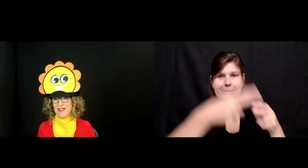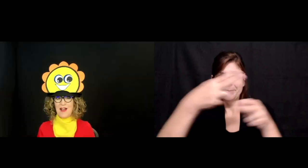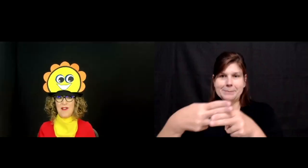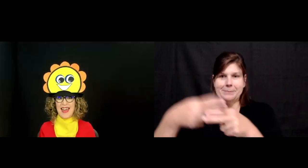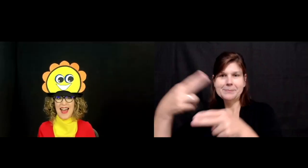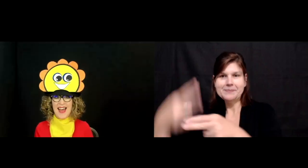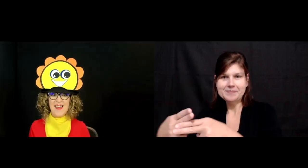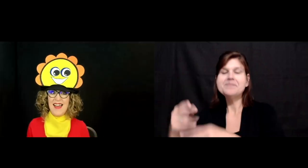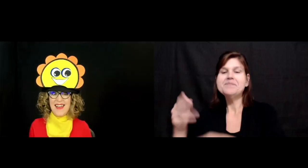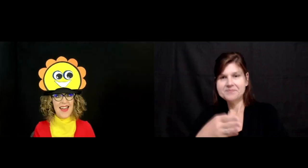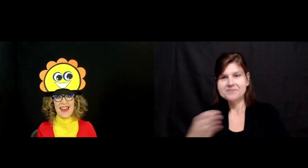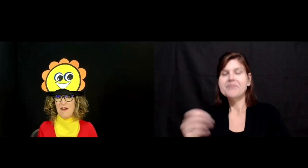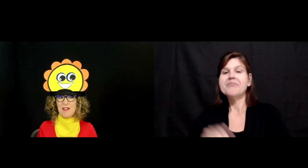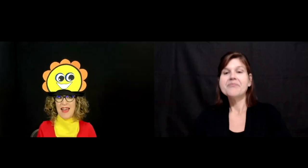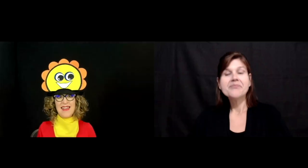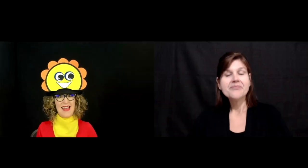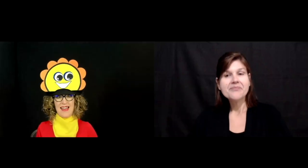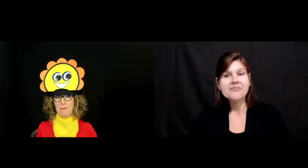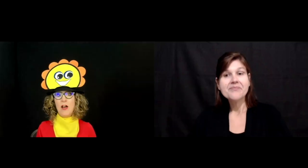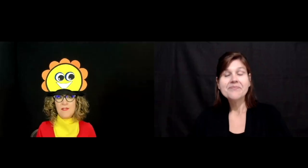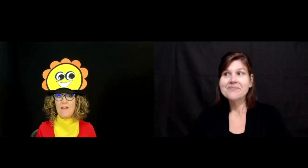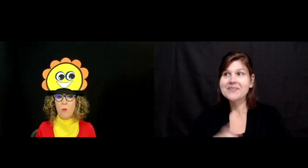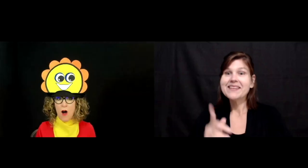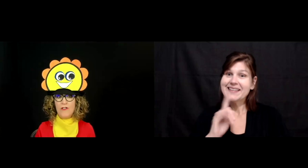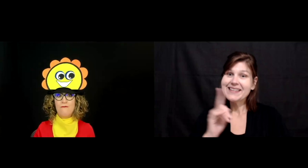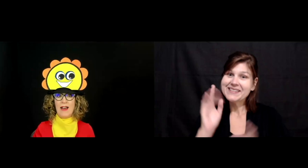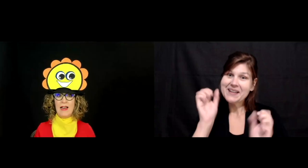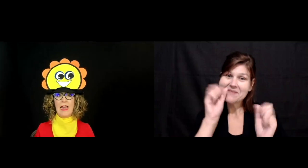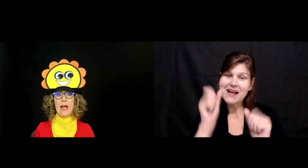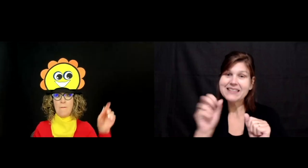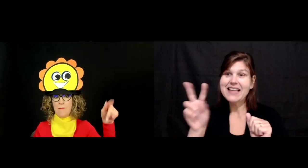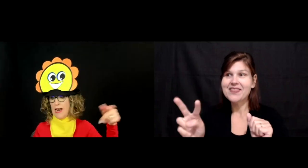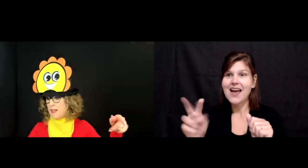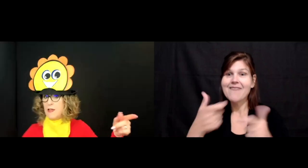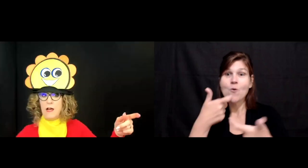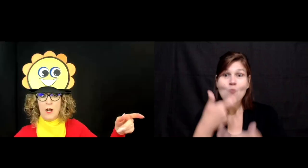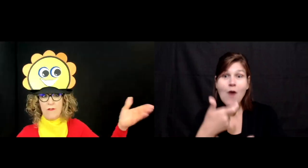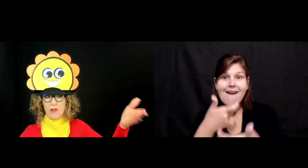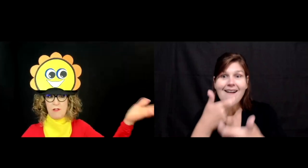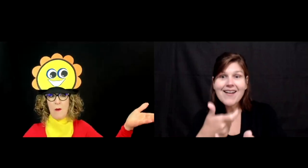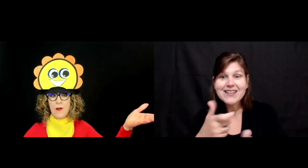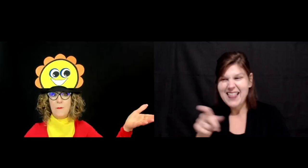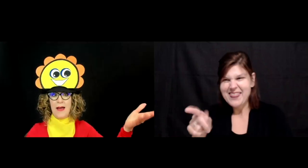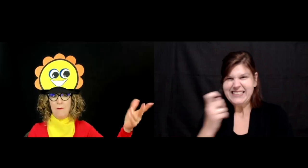So you know, it's amazing because they've watched regularly. The little girl who I've just spoken about,